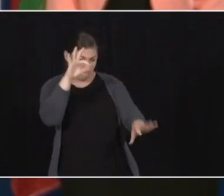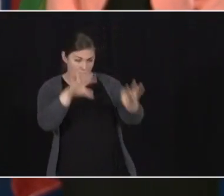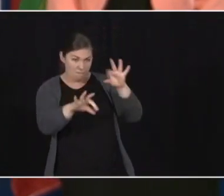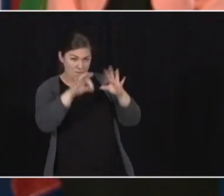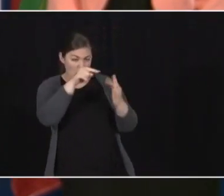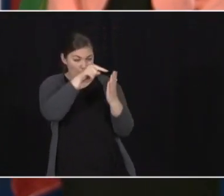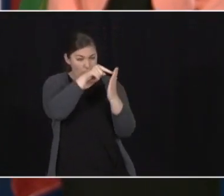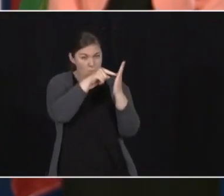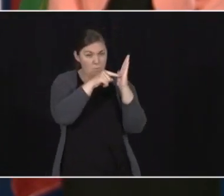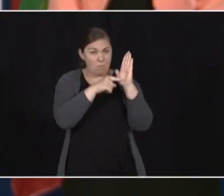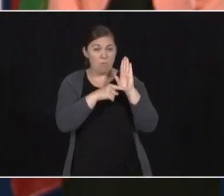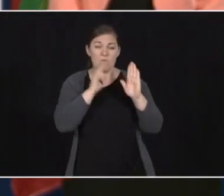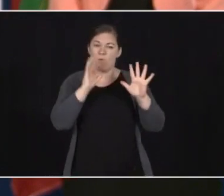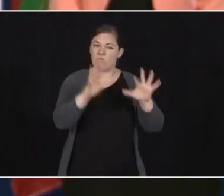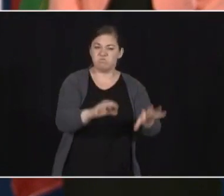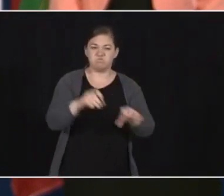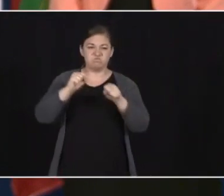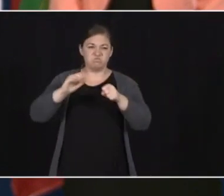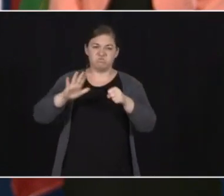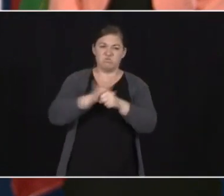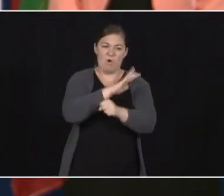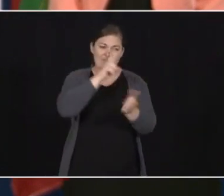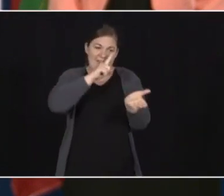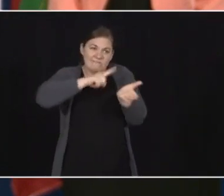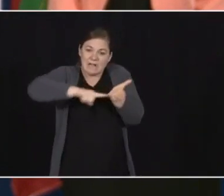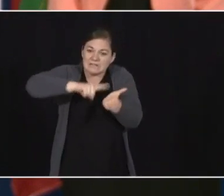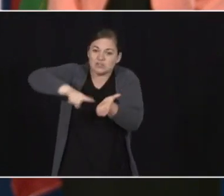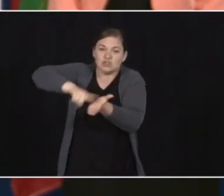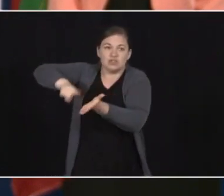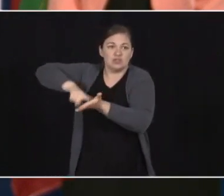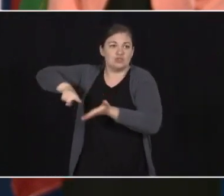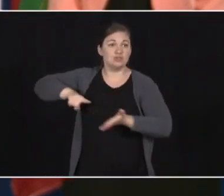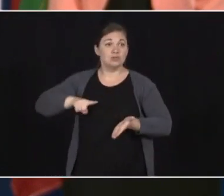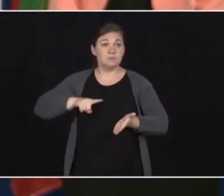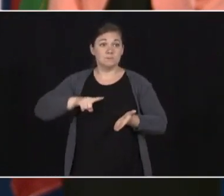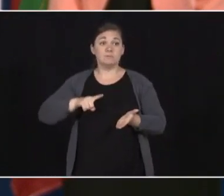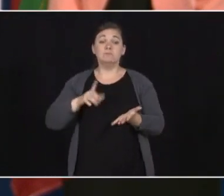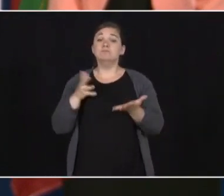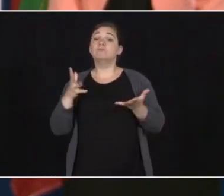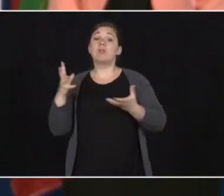a full investigation this includes an investigation